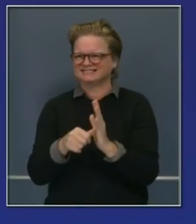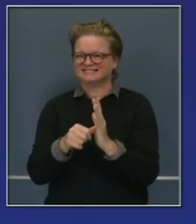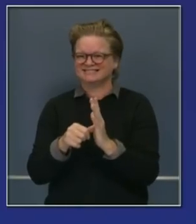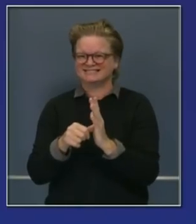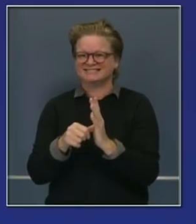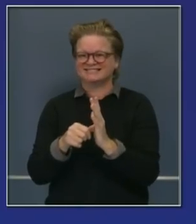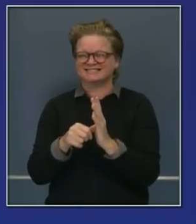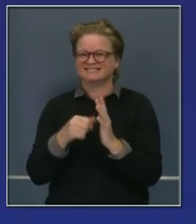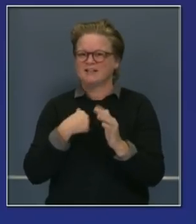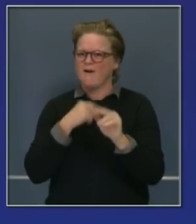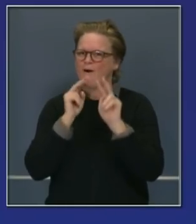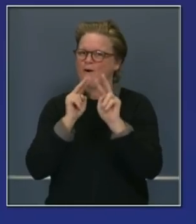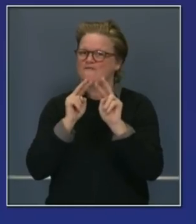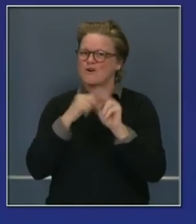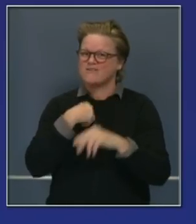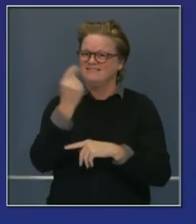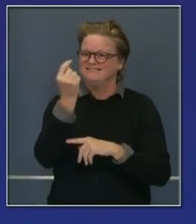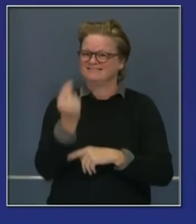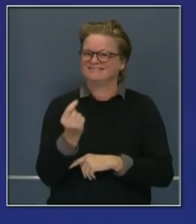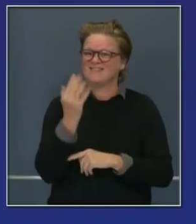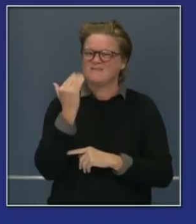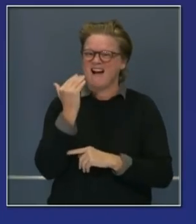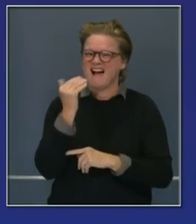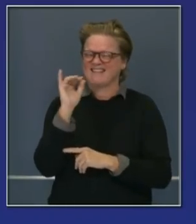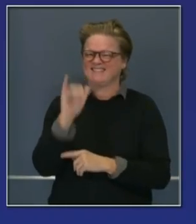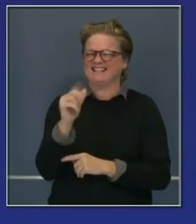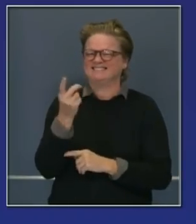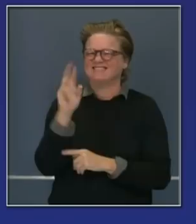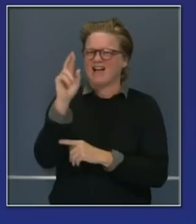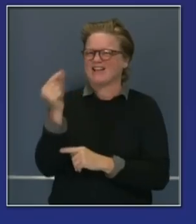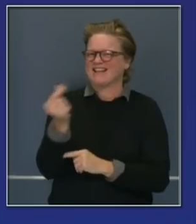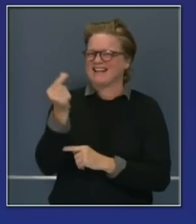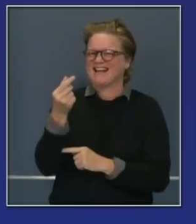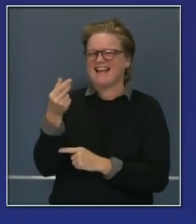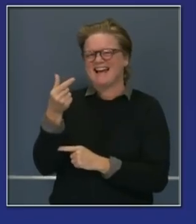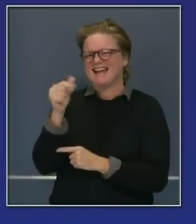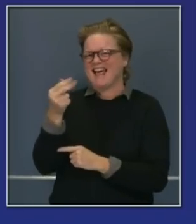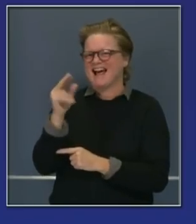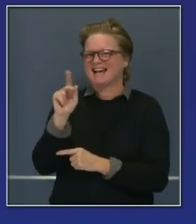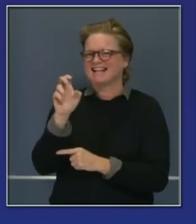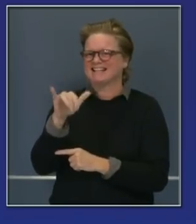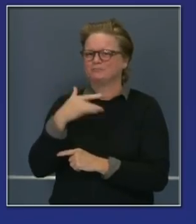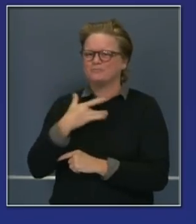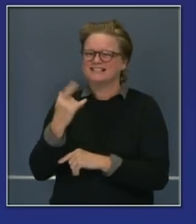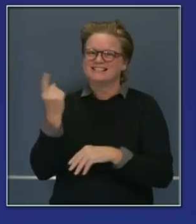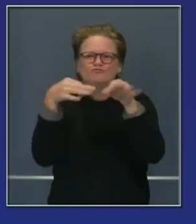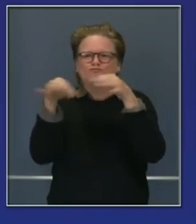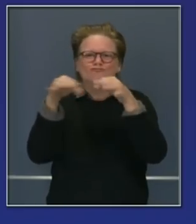THINGS WE FOCUS ON AND CERTAINLY ALL OF YOU FOCUS ON IS LOOKING FORWARD TO TUESDAYS